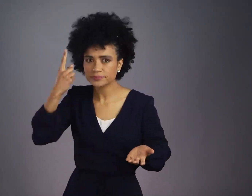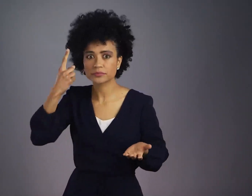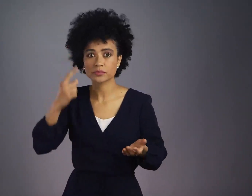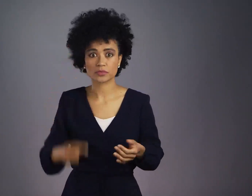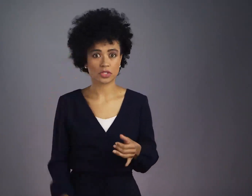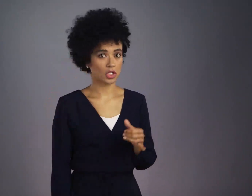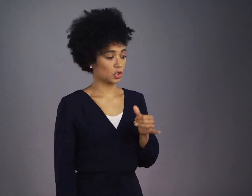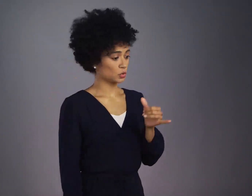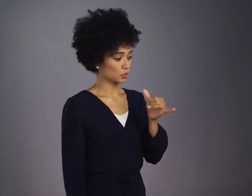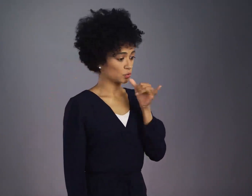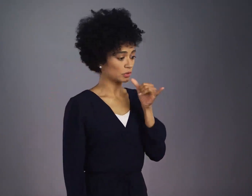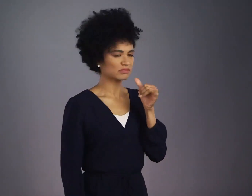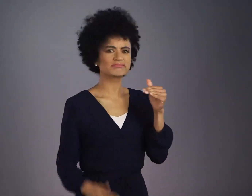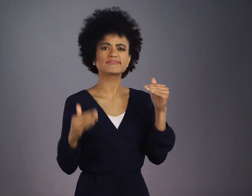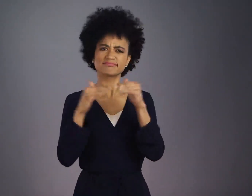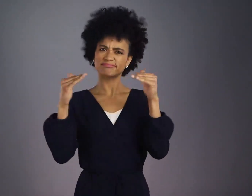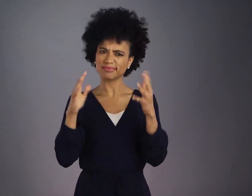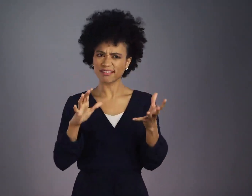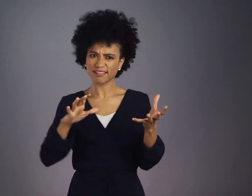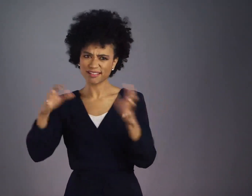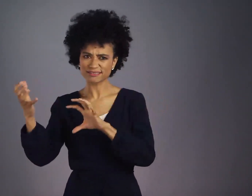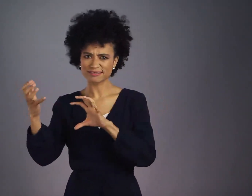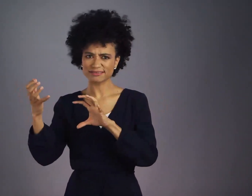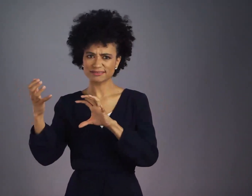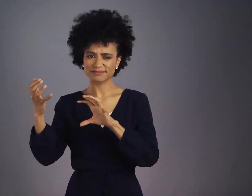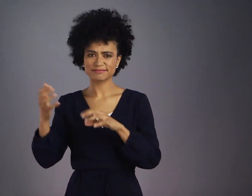Why could they not see that drink meant ruin to them?